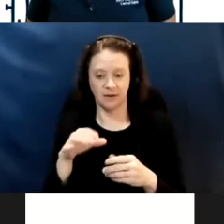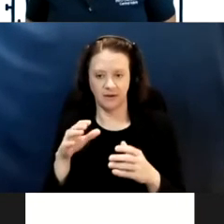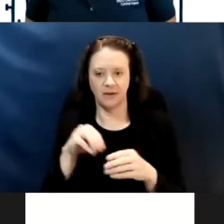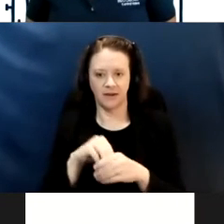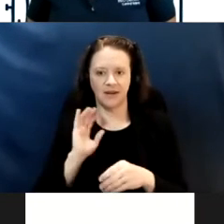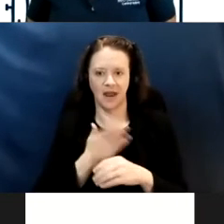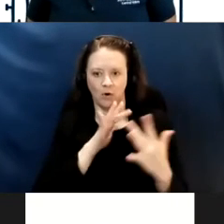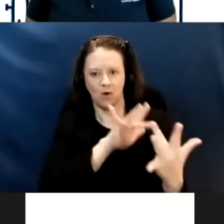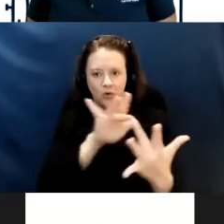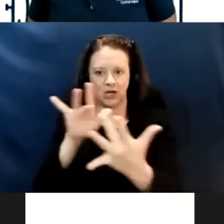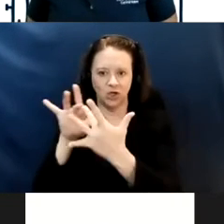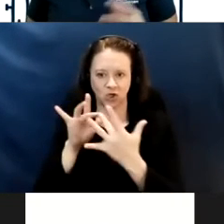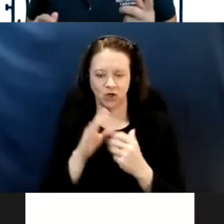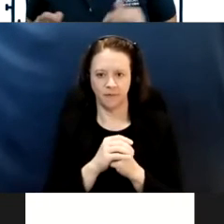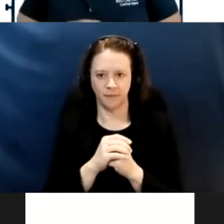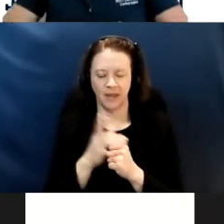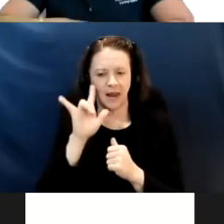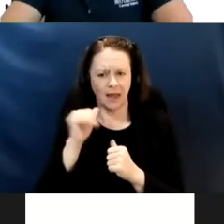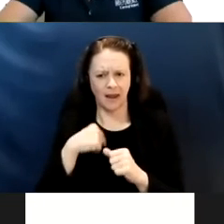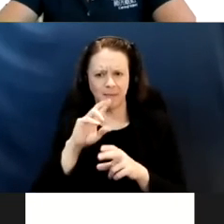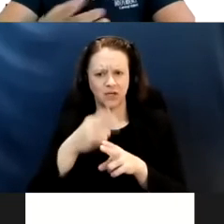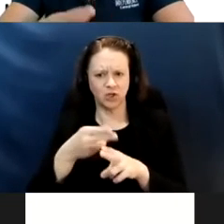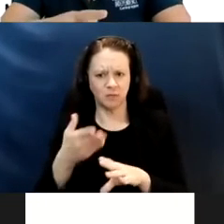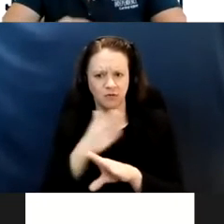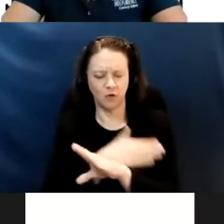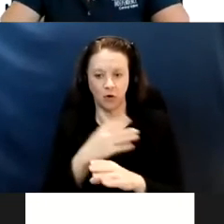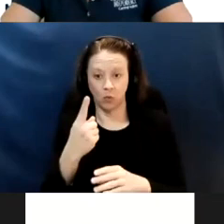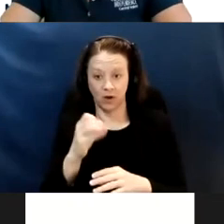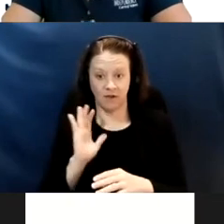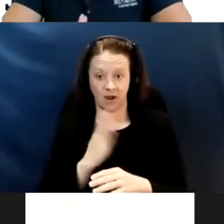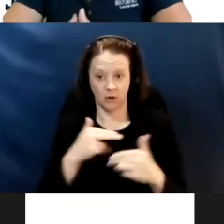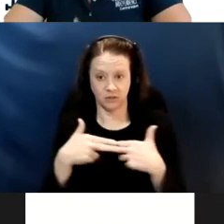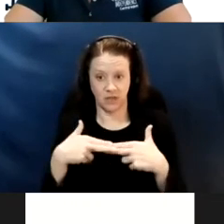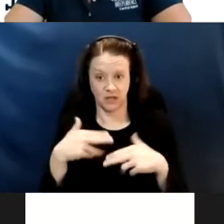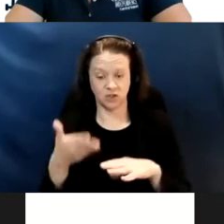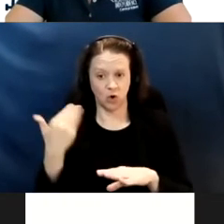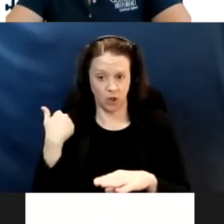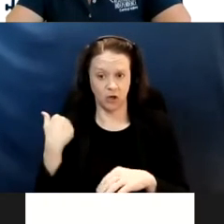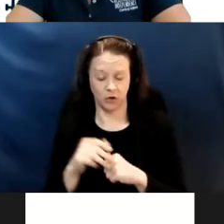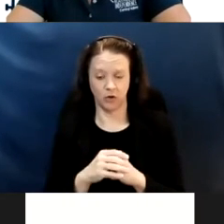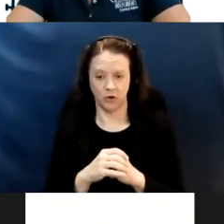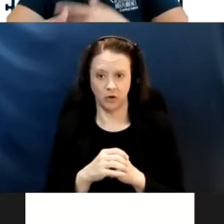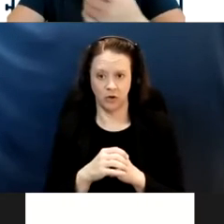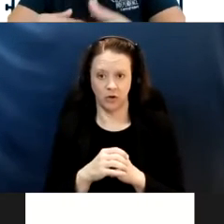And as I had mentioned on one of our slides earlier, we are in the works